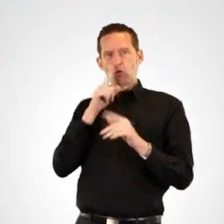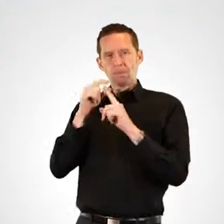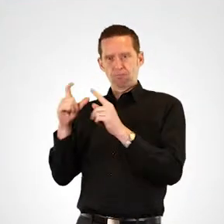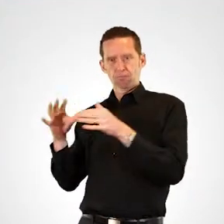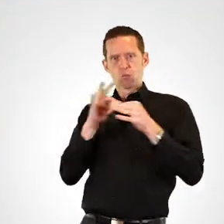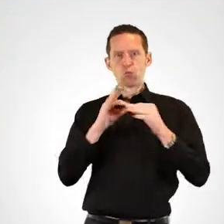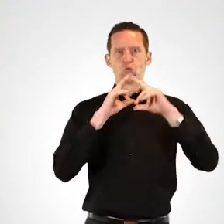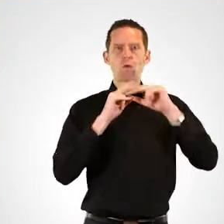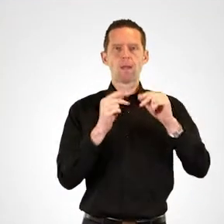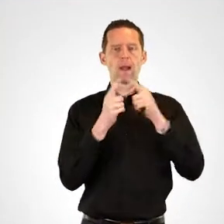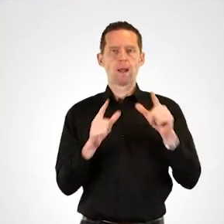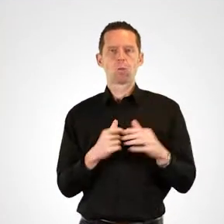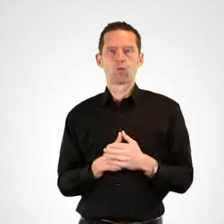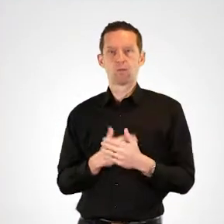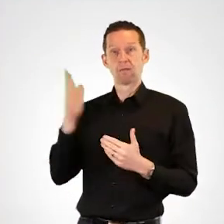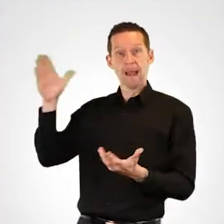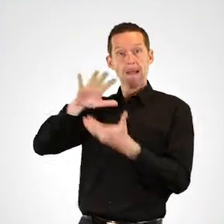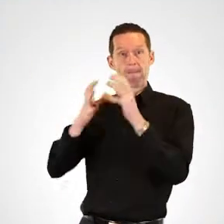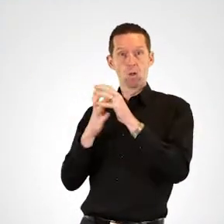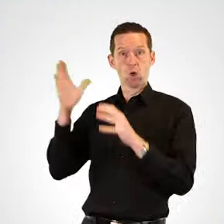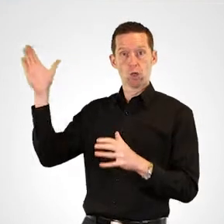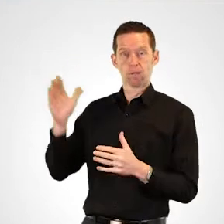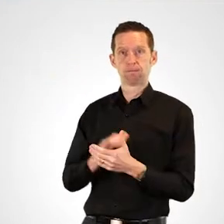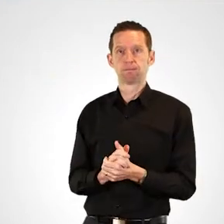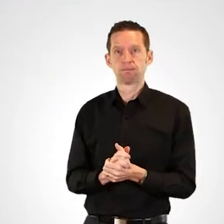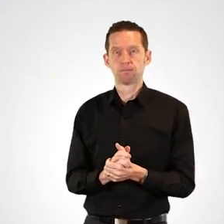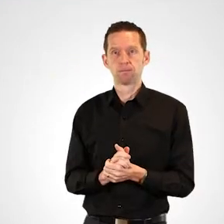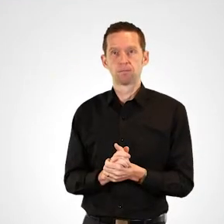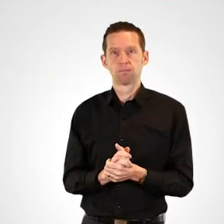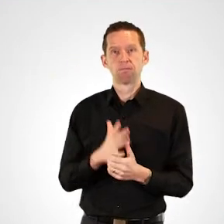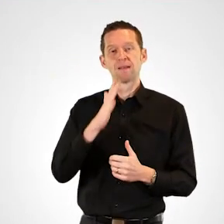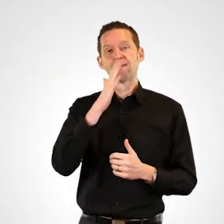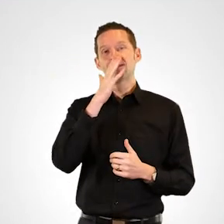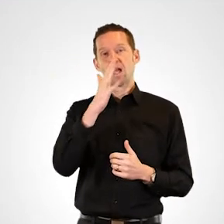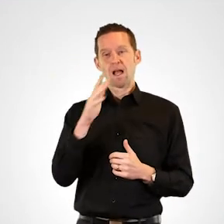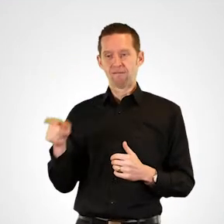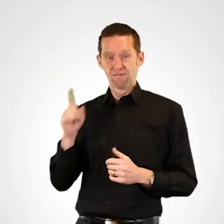to the spoken language. So here is "The Hamburger," written by a five-year-old hearing child.